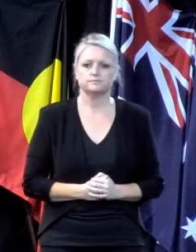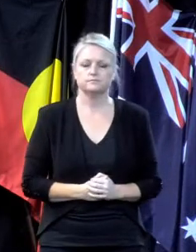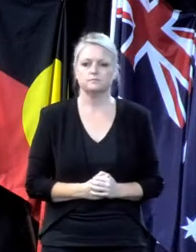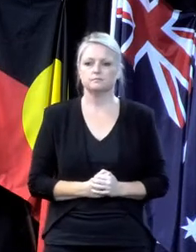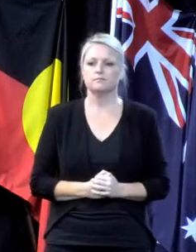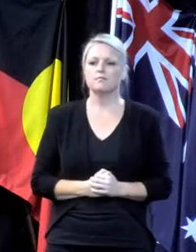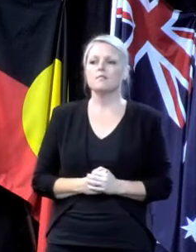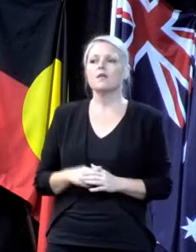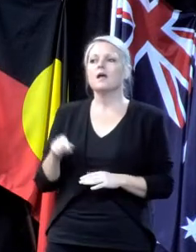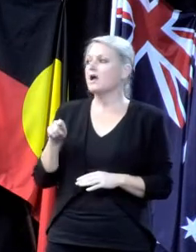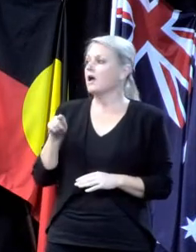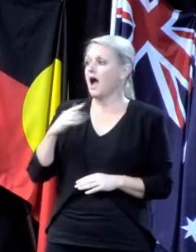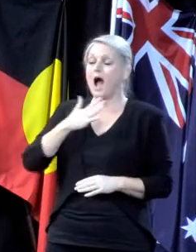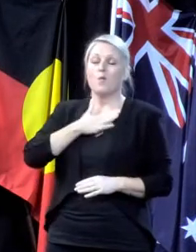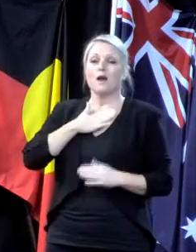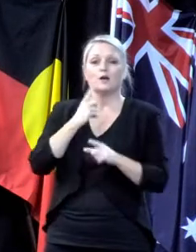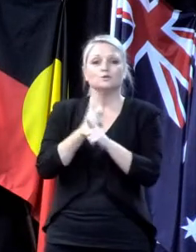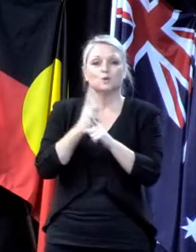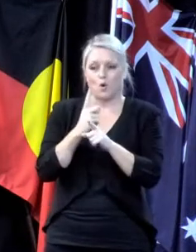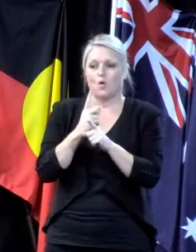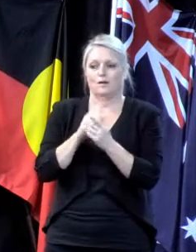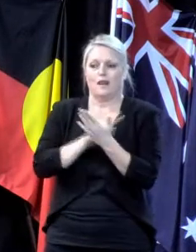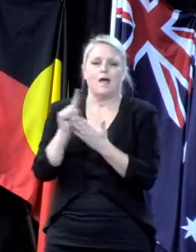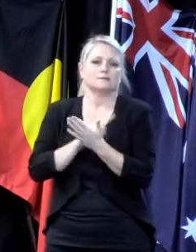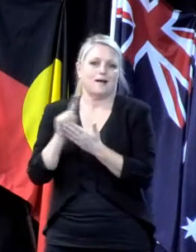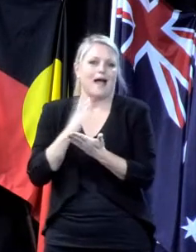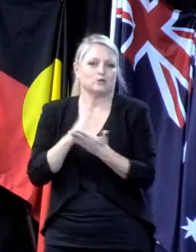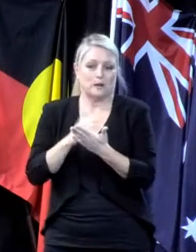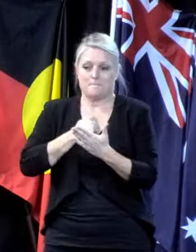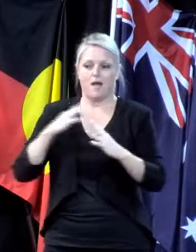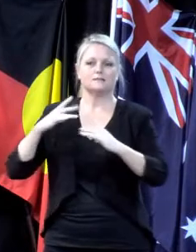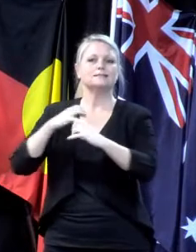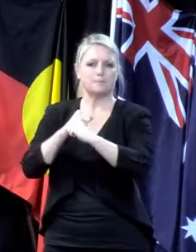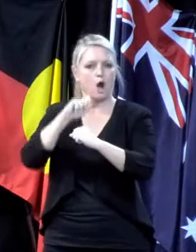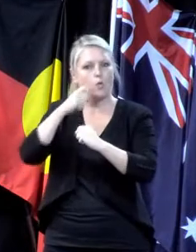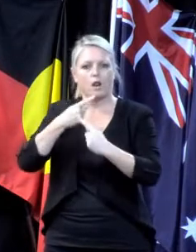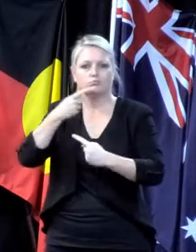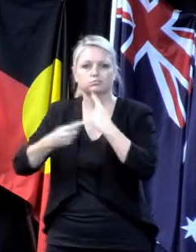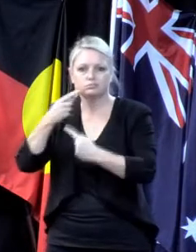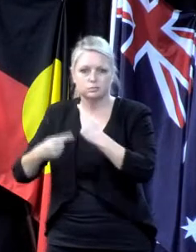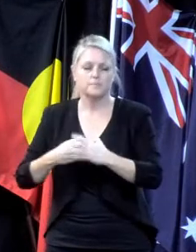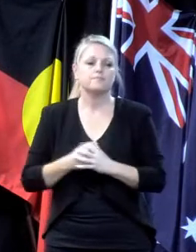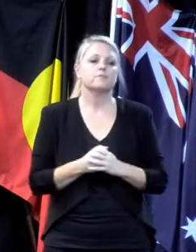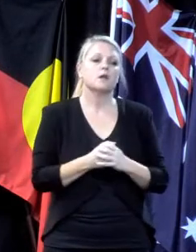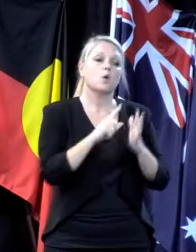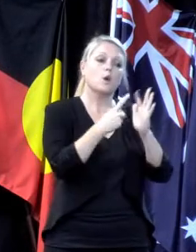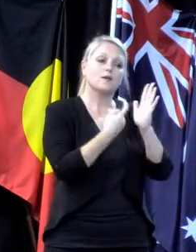And that's something I'd like to talk about later in my sum-up. Well, if Dr. Mellifont doesn't ask you the question,